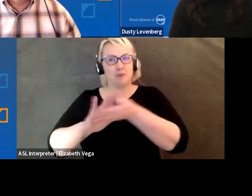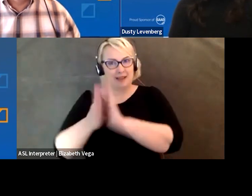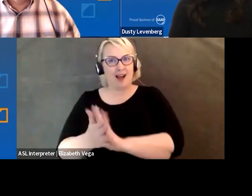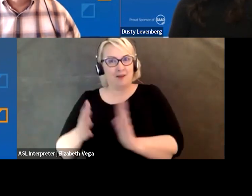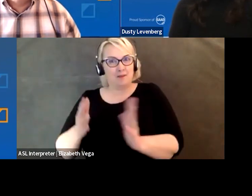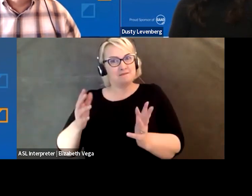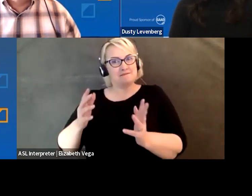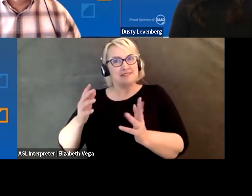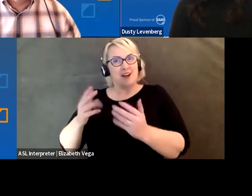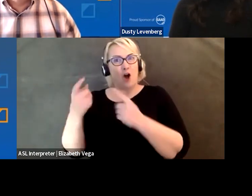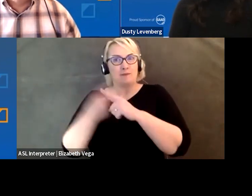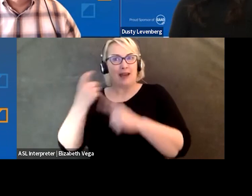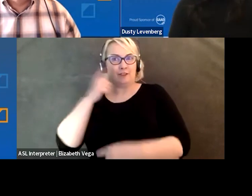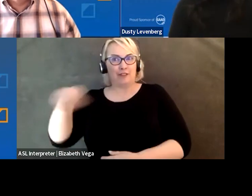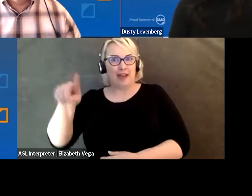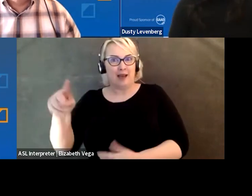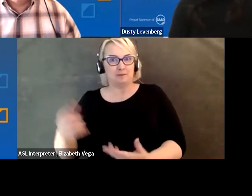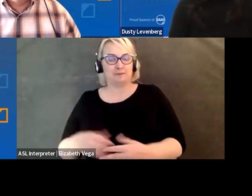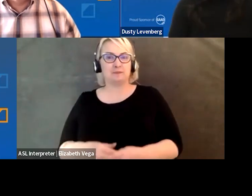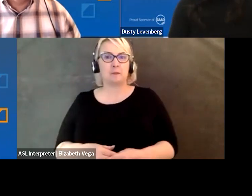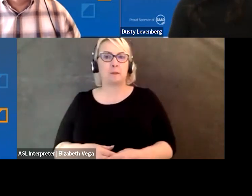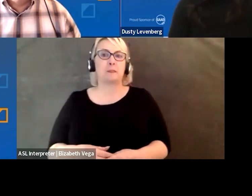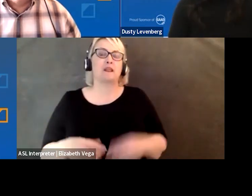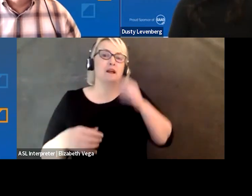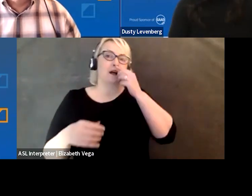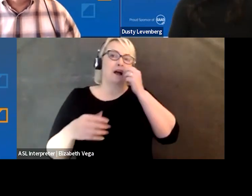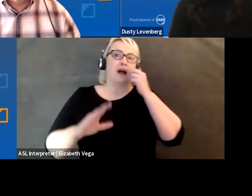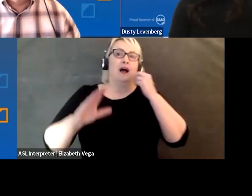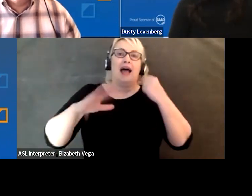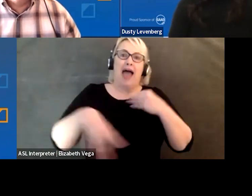Explaining to -- you don't run a marathon ten miles on the first day.